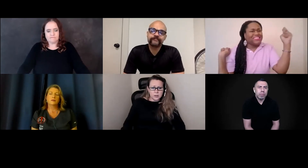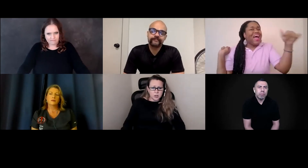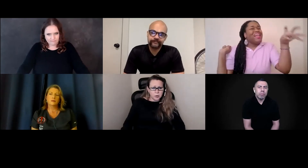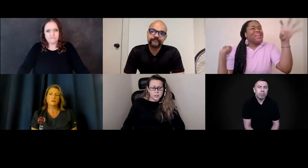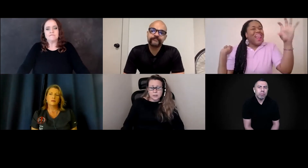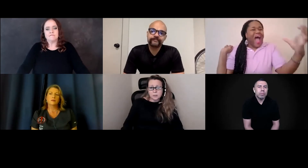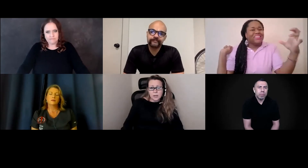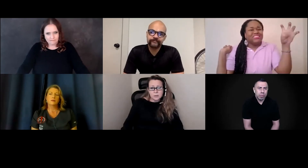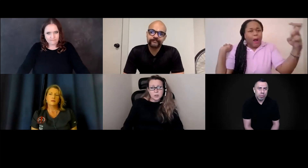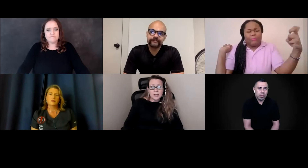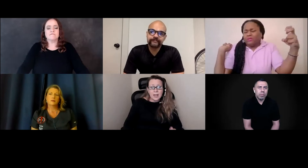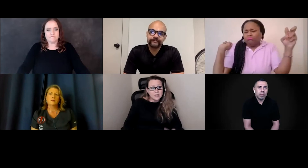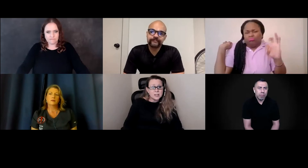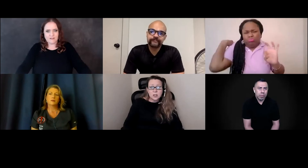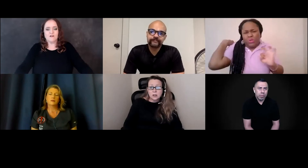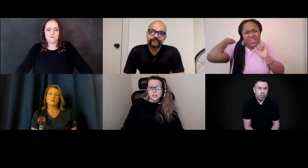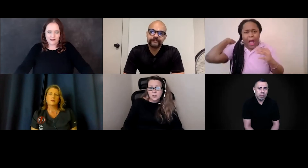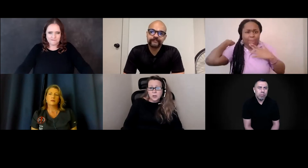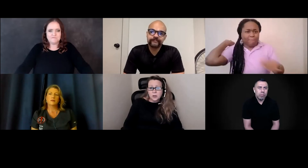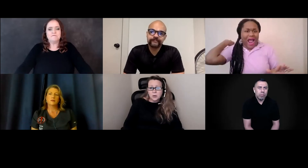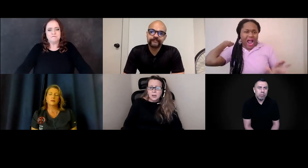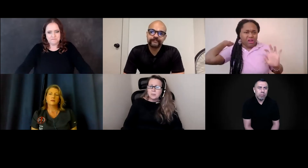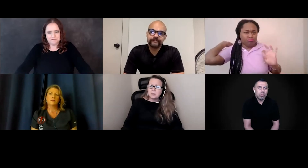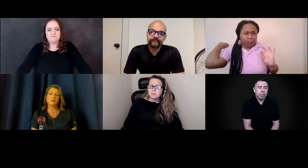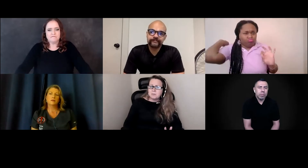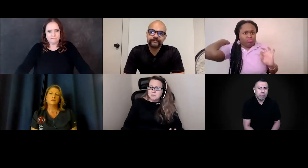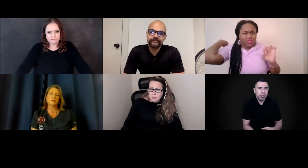Sometimes you can say this is a good class for you.